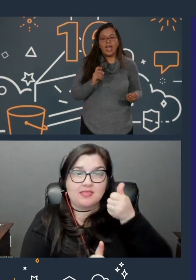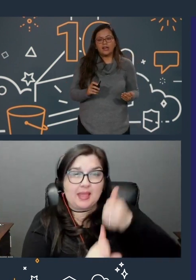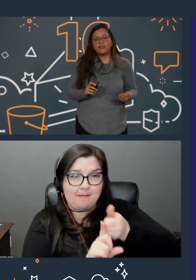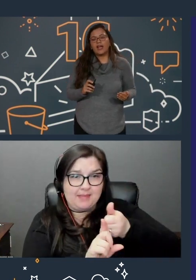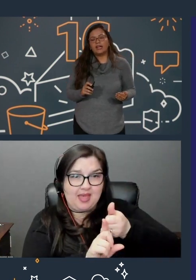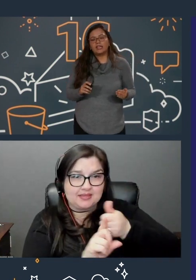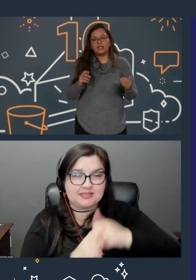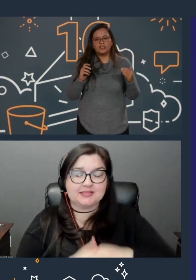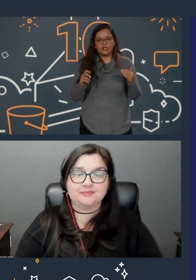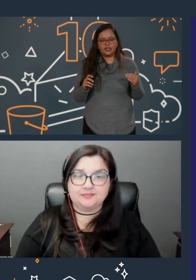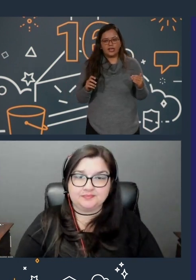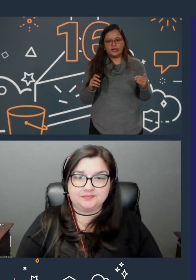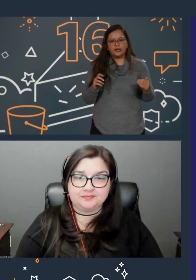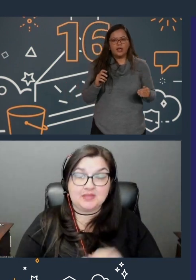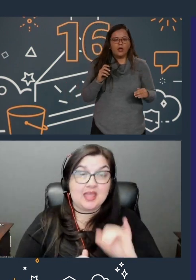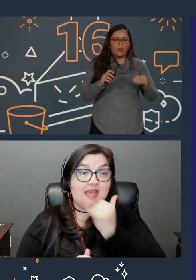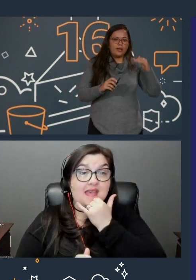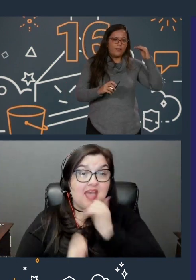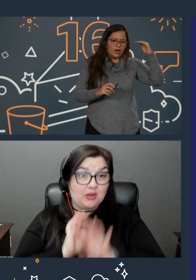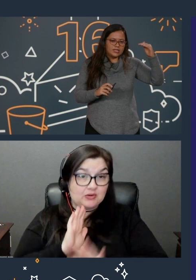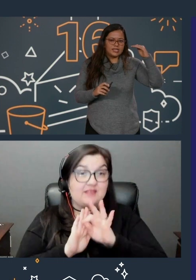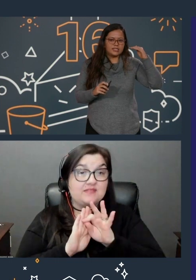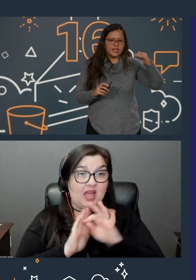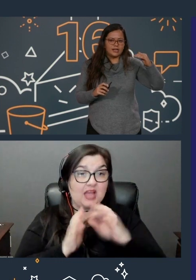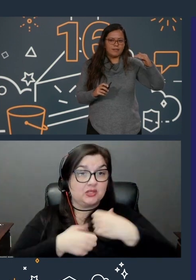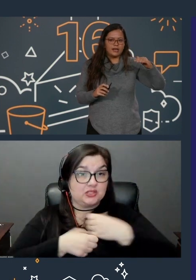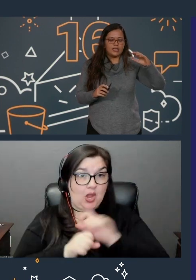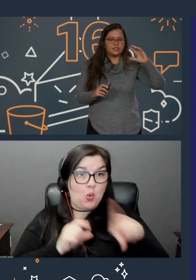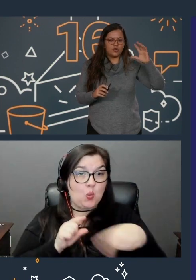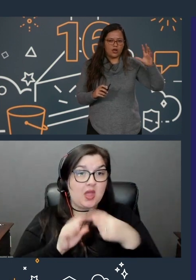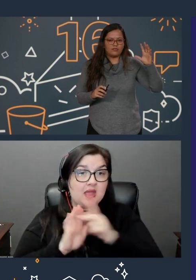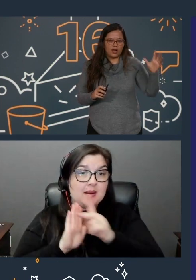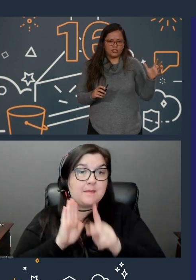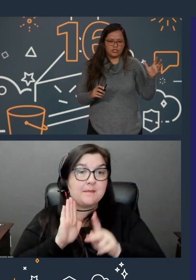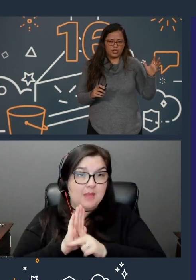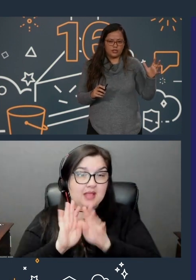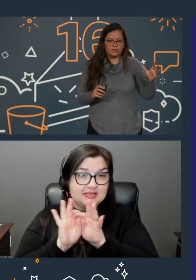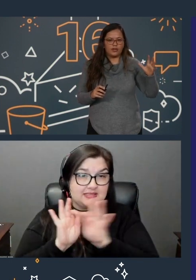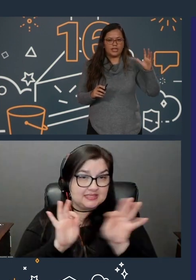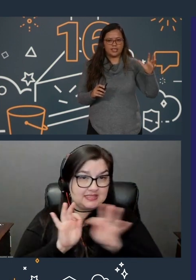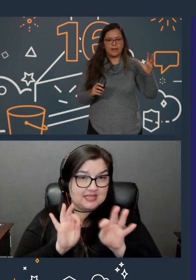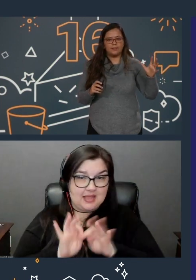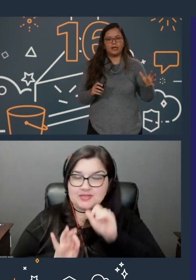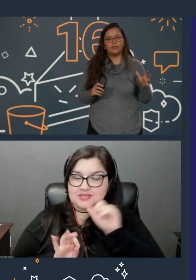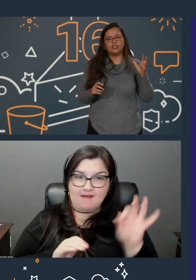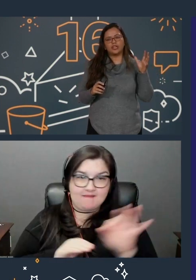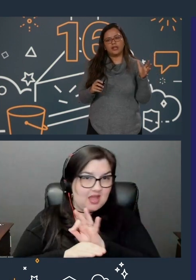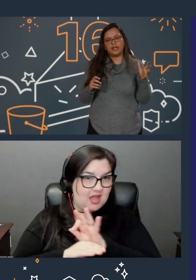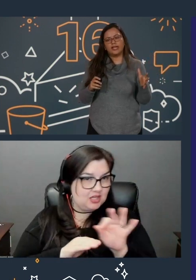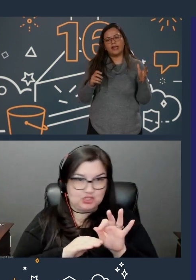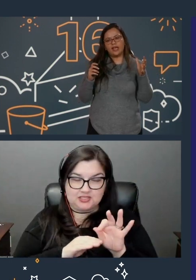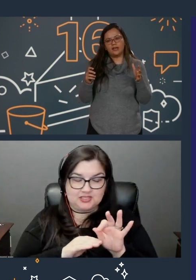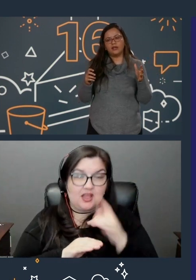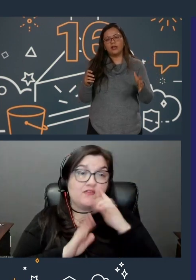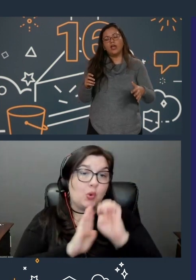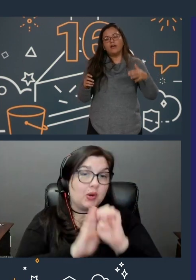Error findings are generated when a policy statement is non-functional. For example, it will generate an error